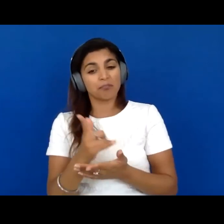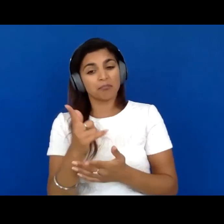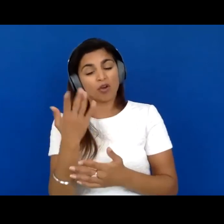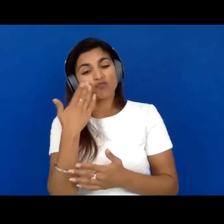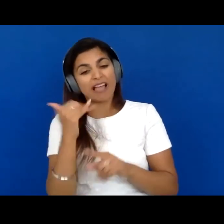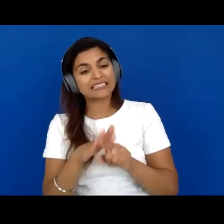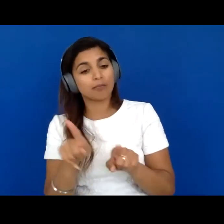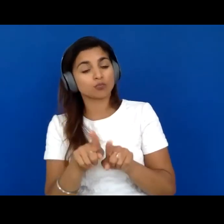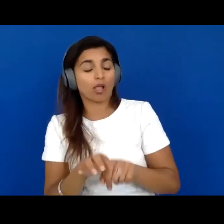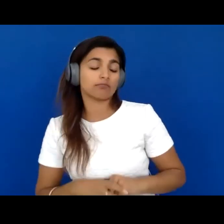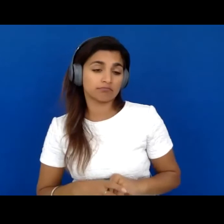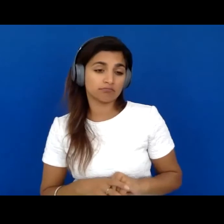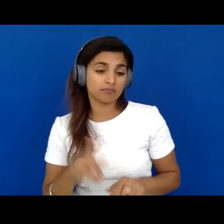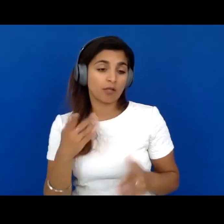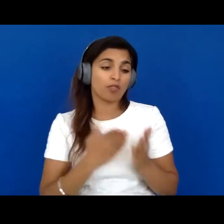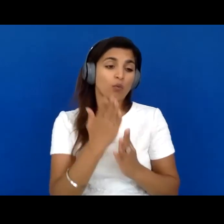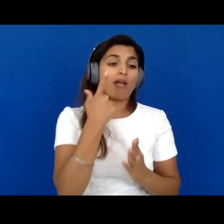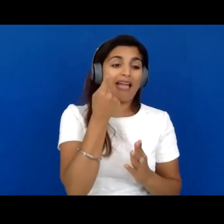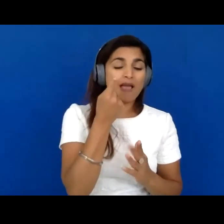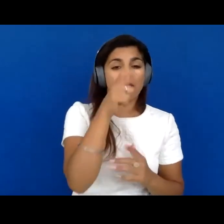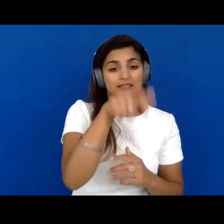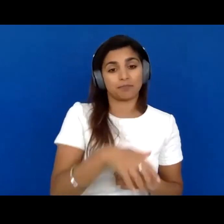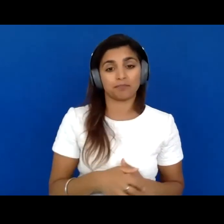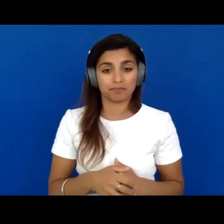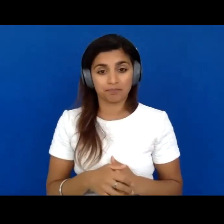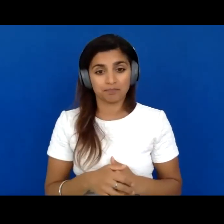transnational in different ways the evocation of the here and there in other